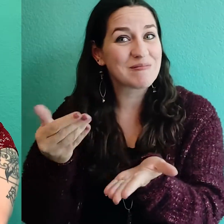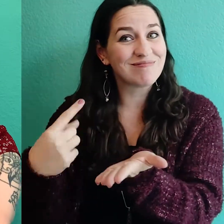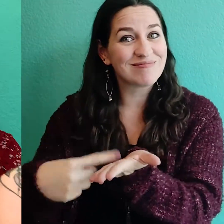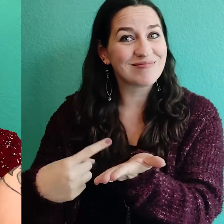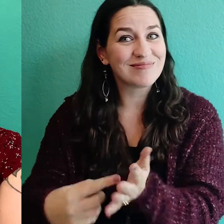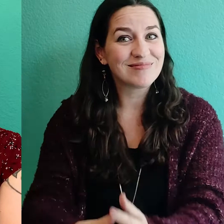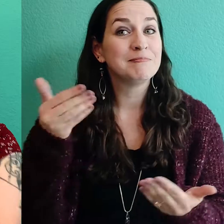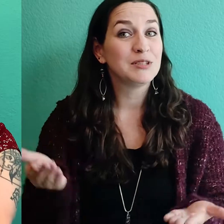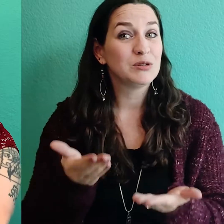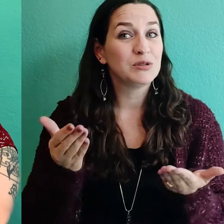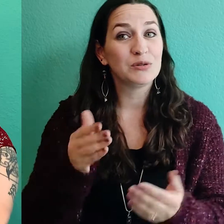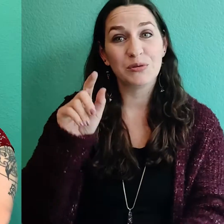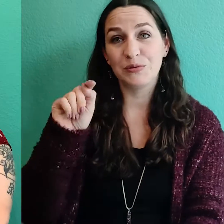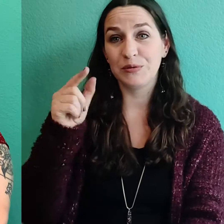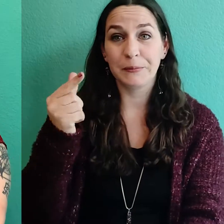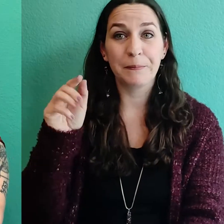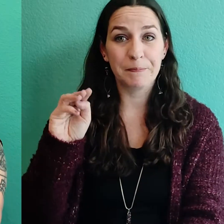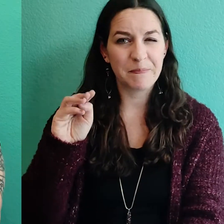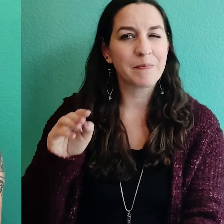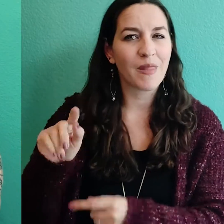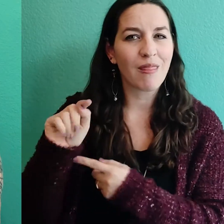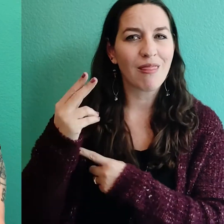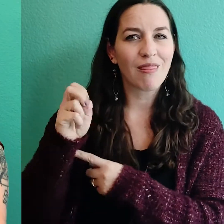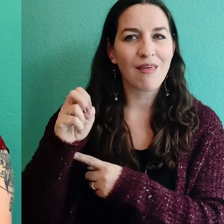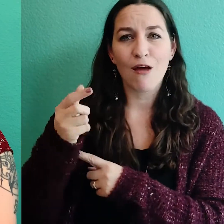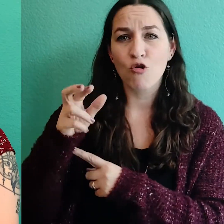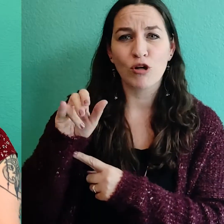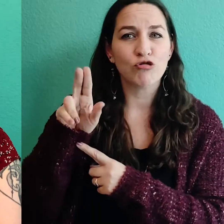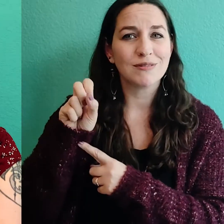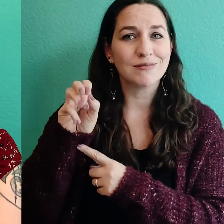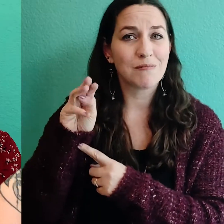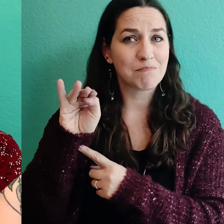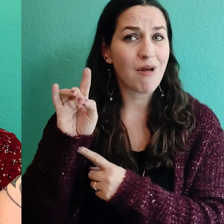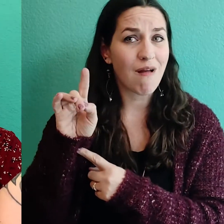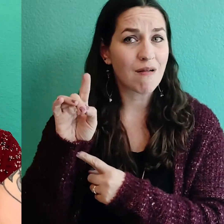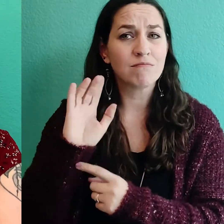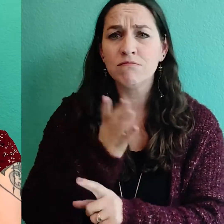impacted you. Here at The Gracious Mind, we aim to bring you all different kinds of mental health